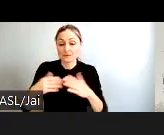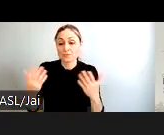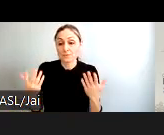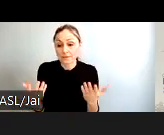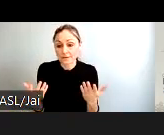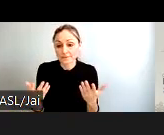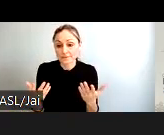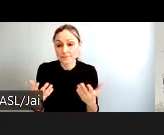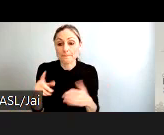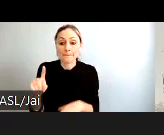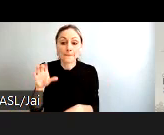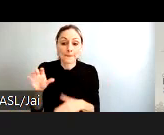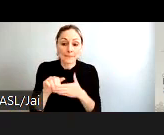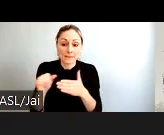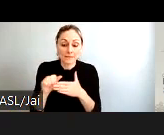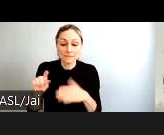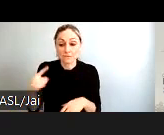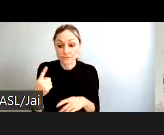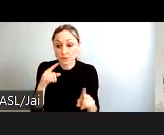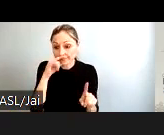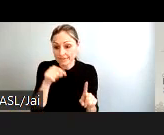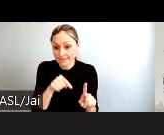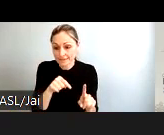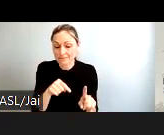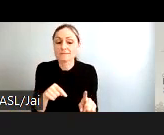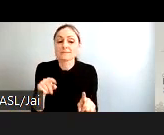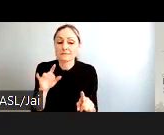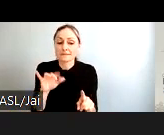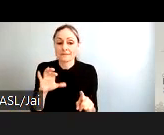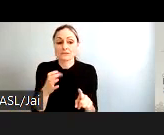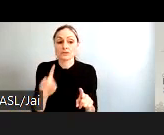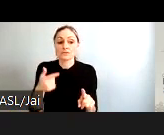$100 for the first child because child one is $25 per hour.